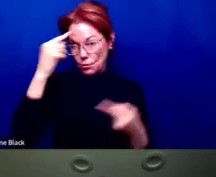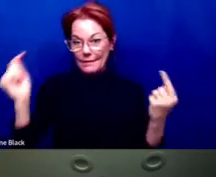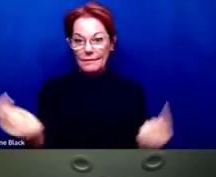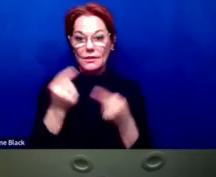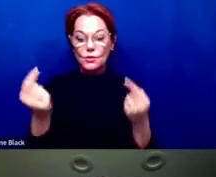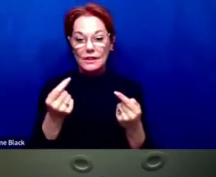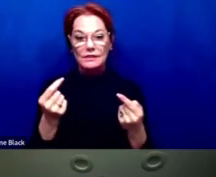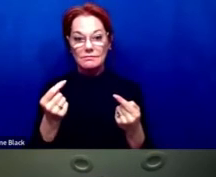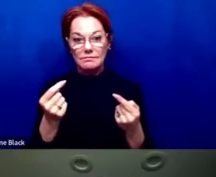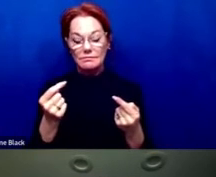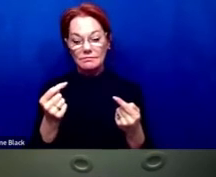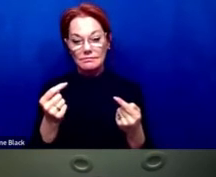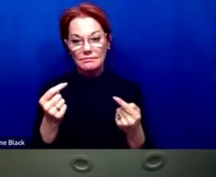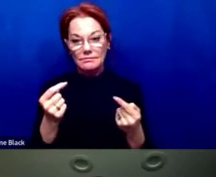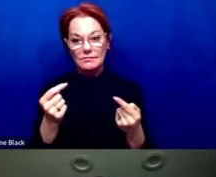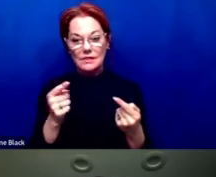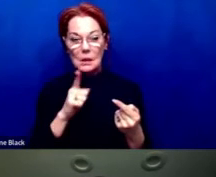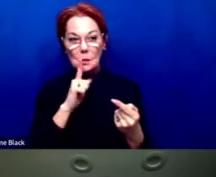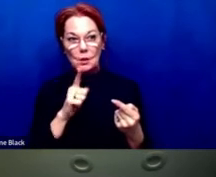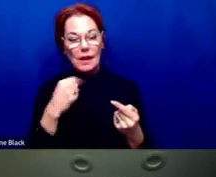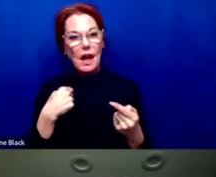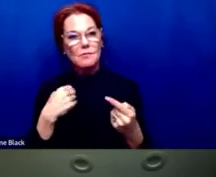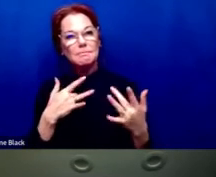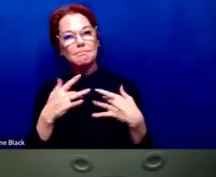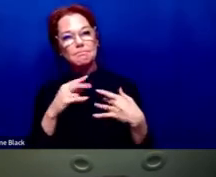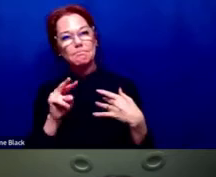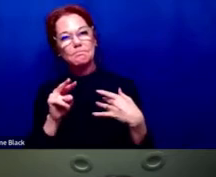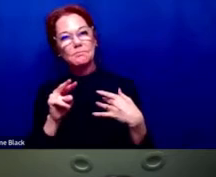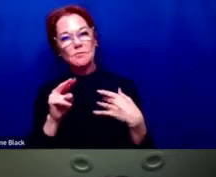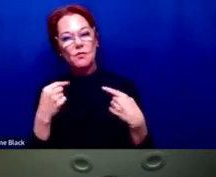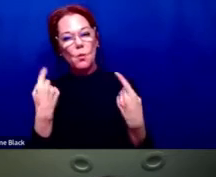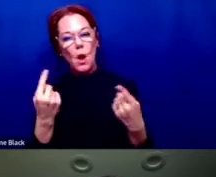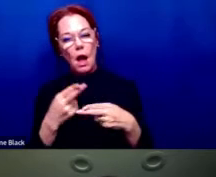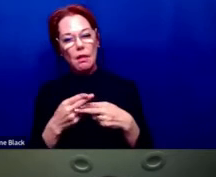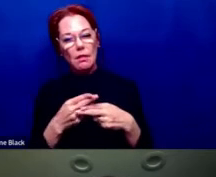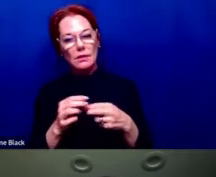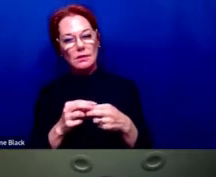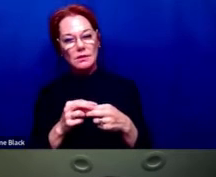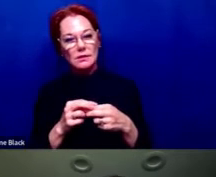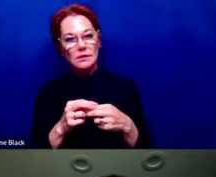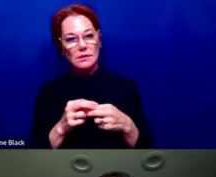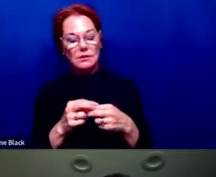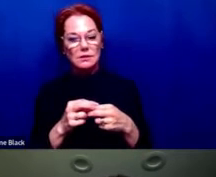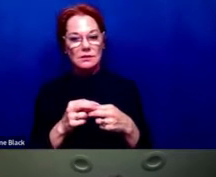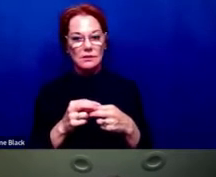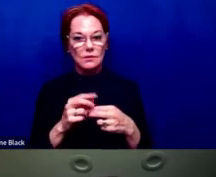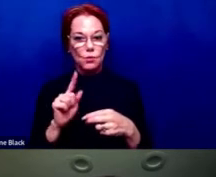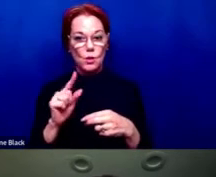something that's been kind of, on my radar screen for a while, and, you know, a generation ago, we didn't survive. You know, so